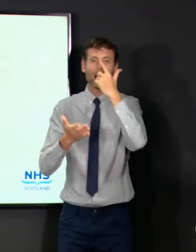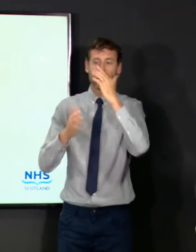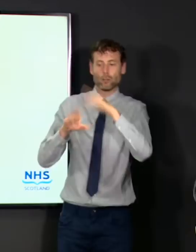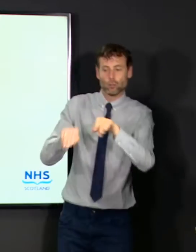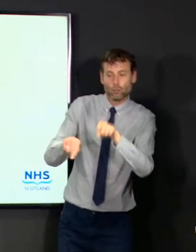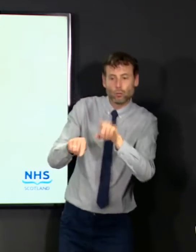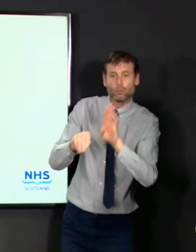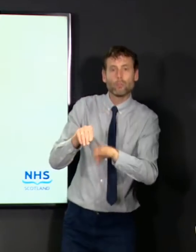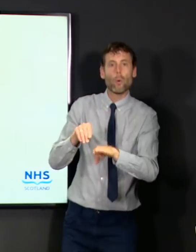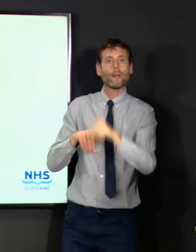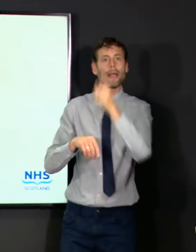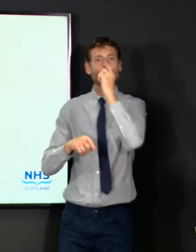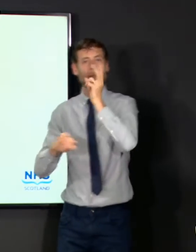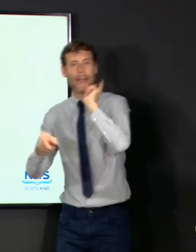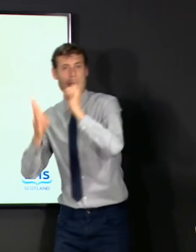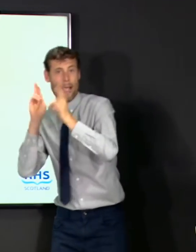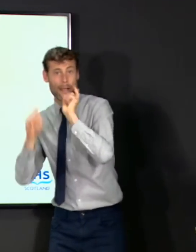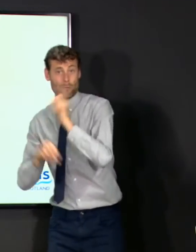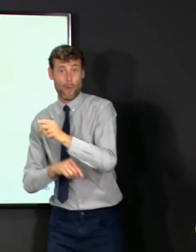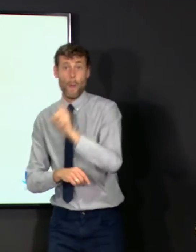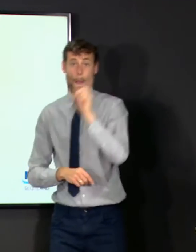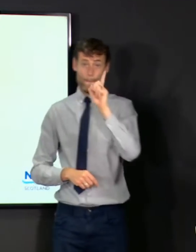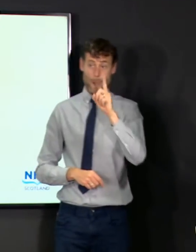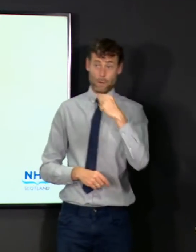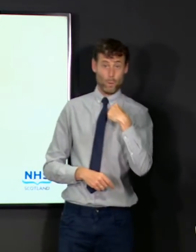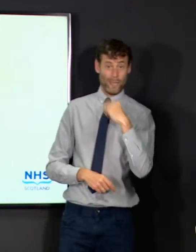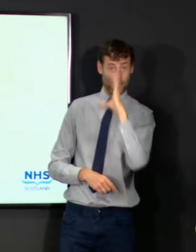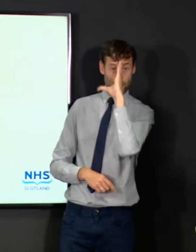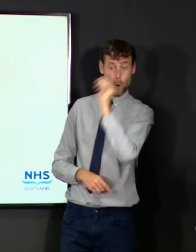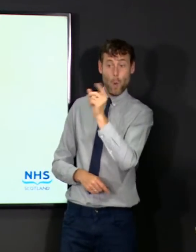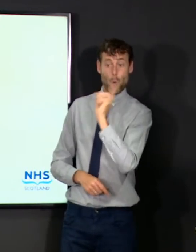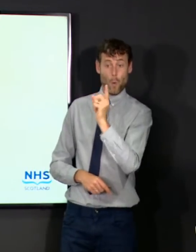to know that we can reverse it if the numbers go in the wrong direction. My final point